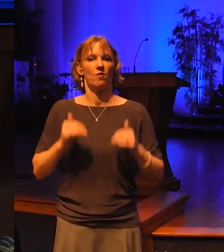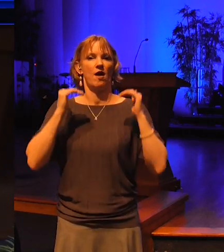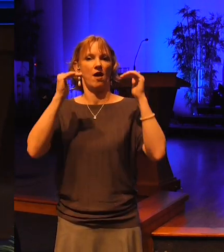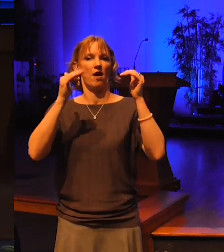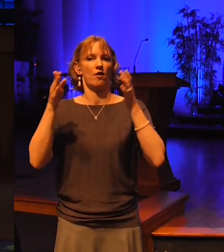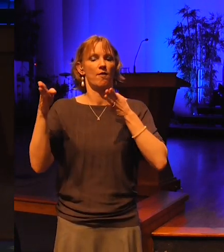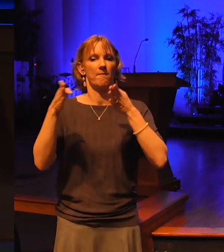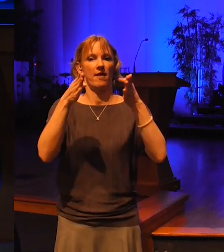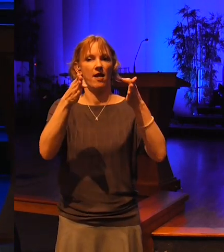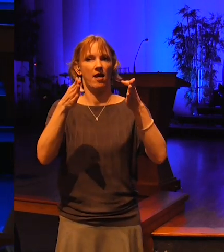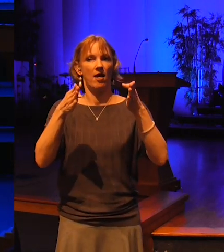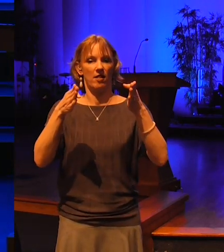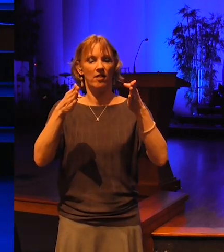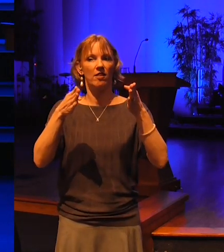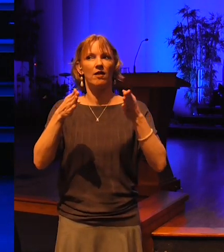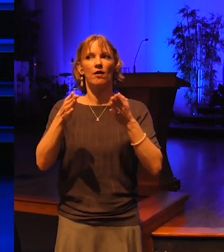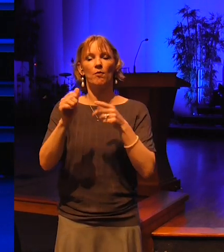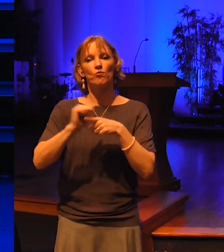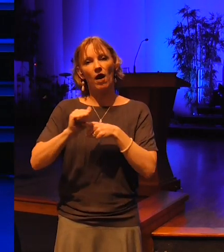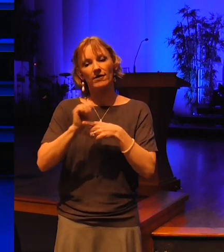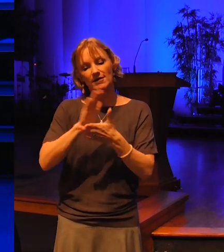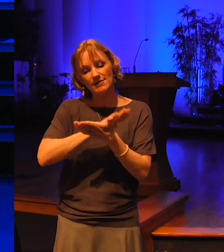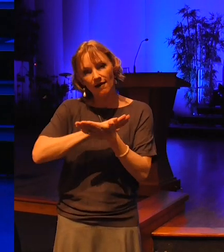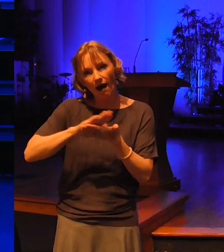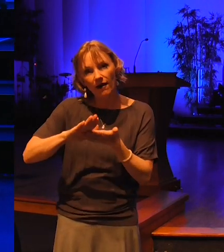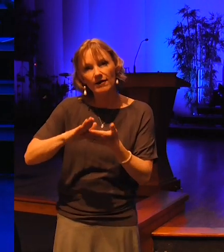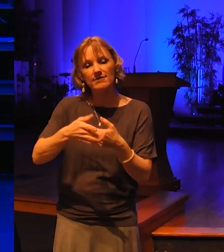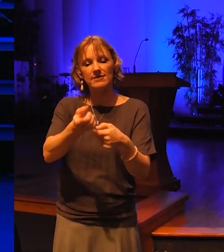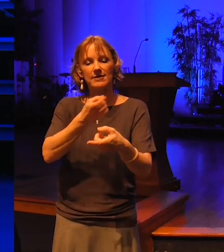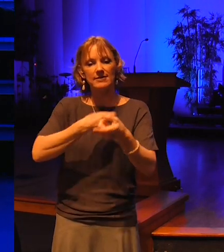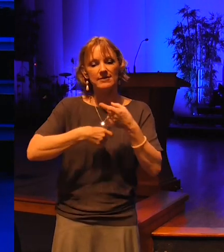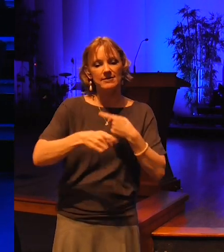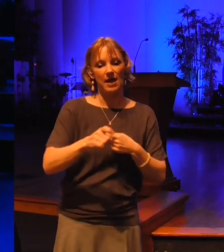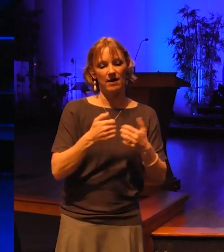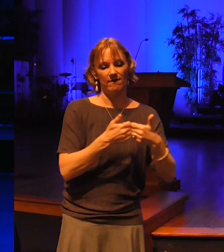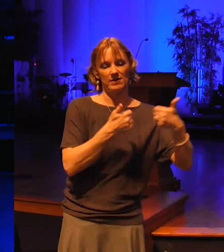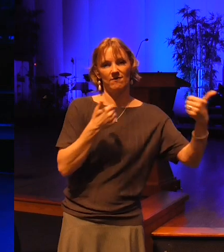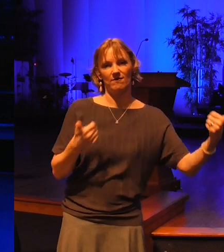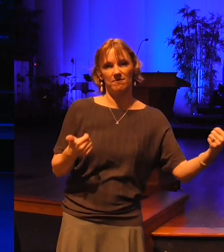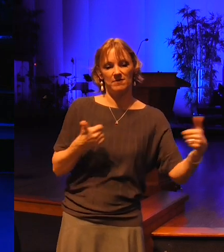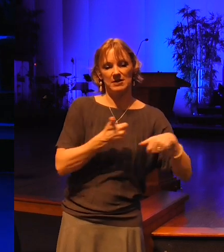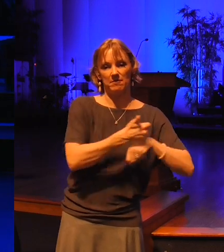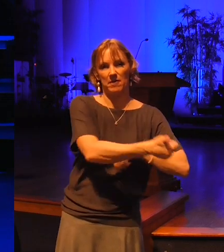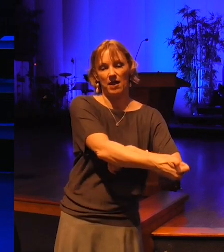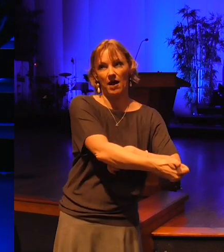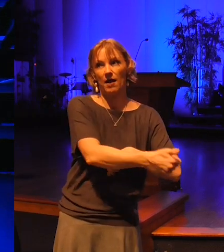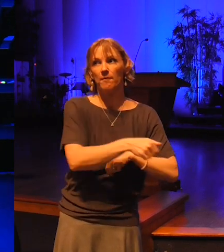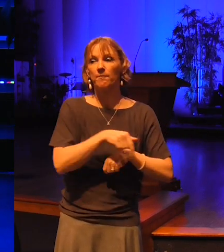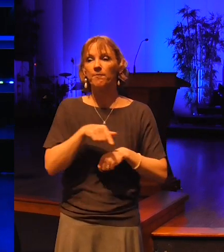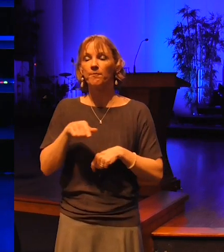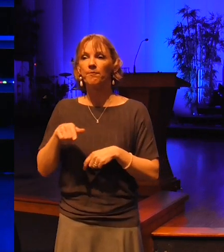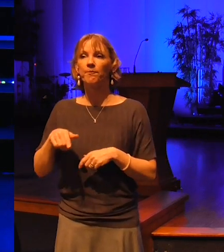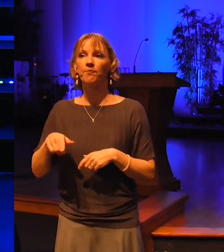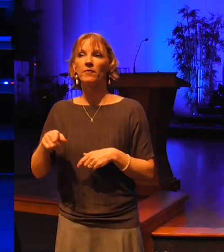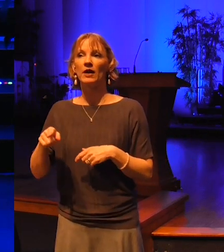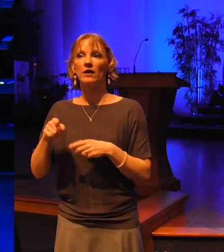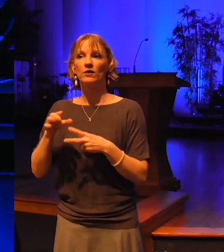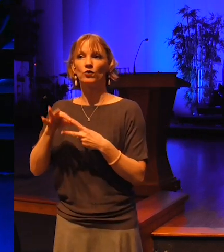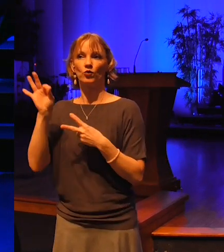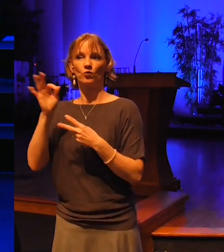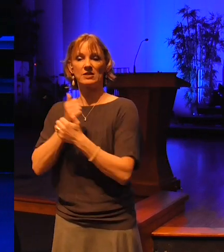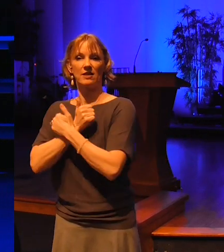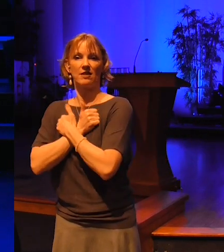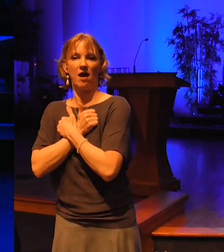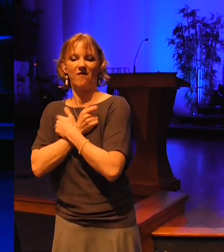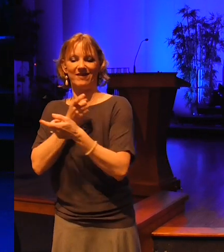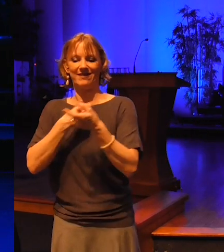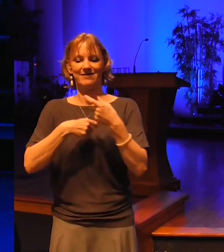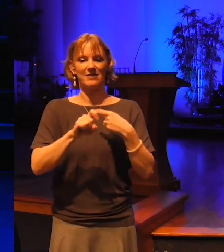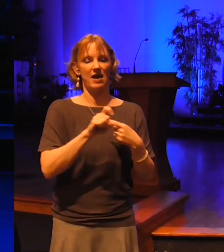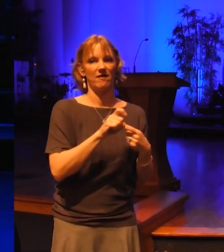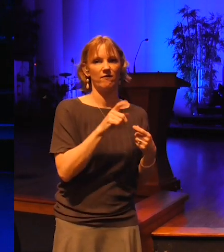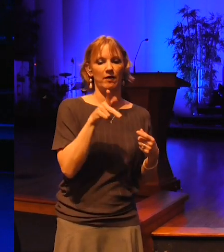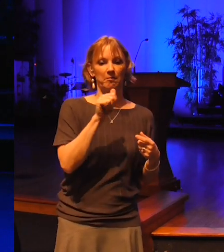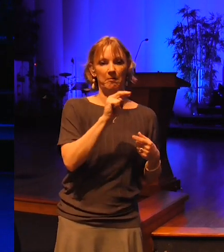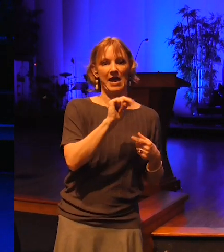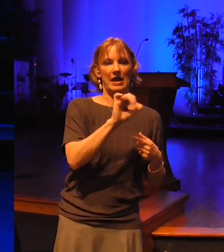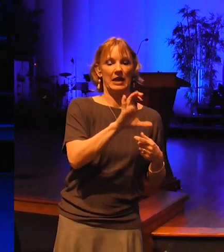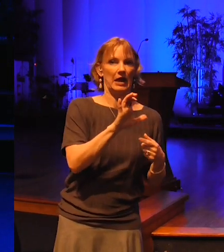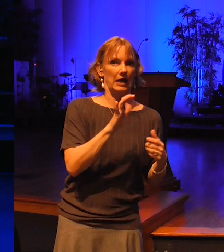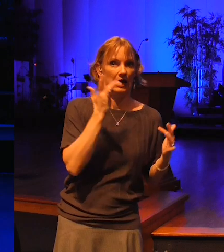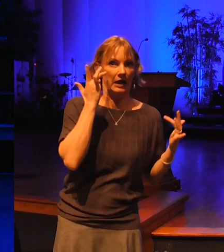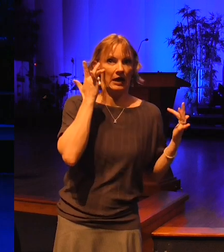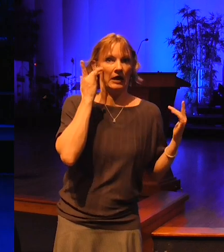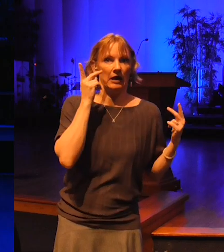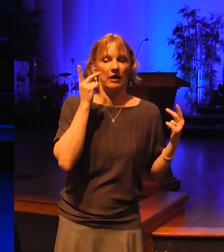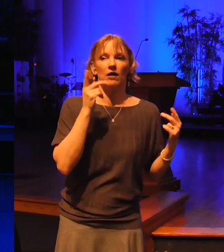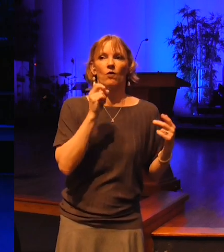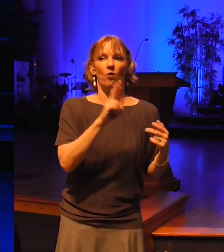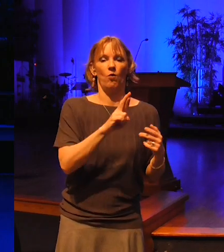to practice kindness instead of divisiveness and blame to choose love over panic or repress shame